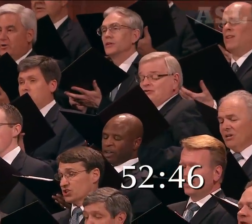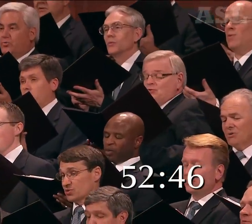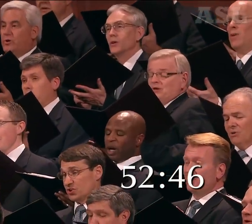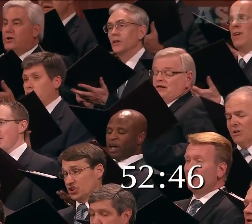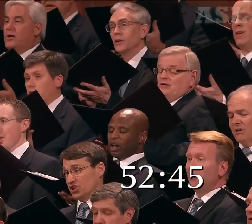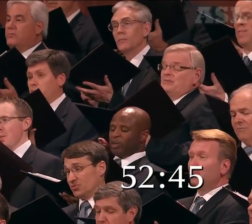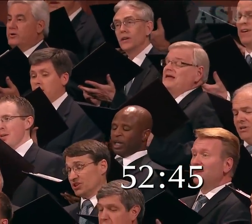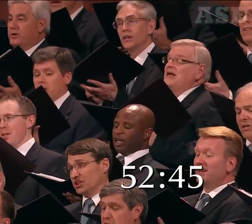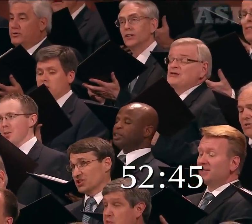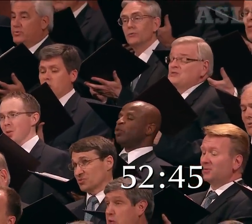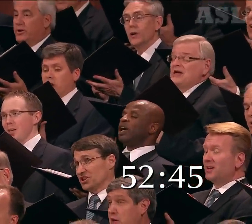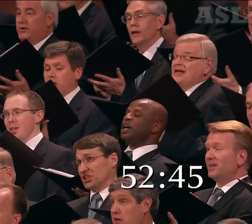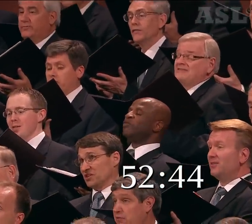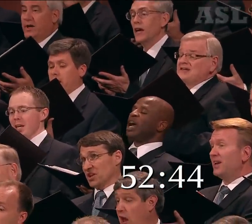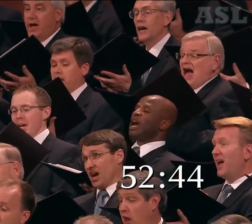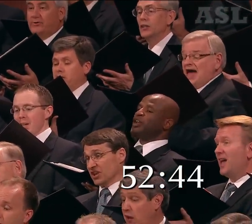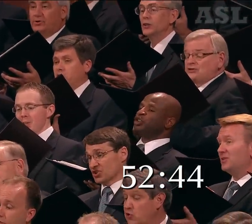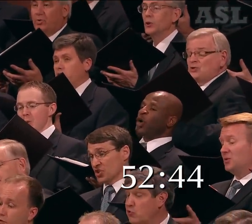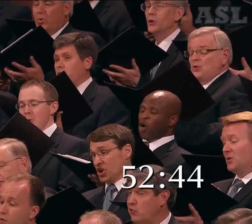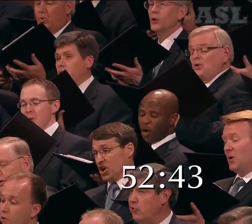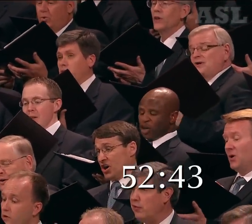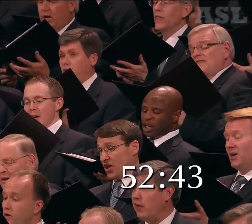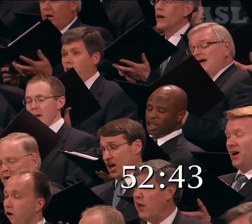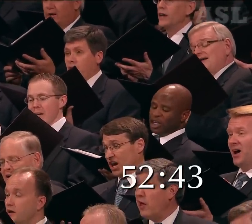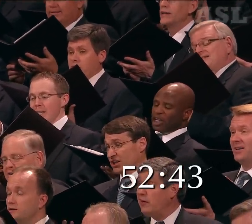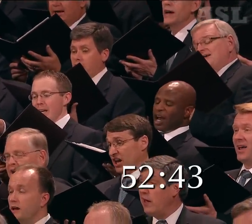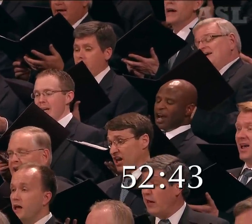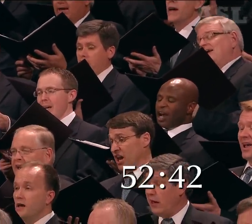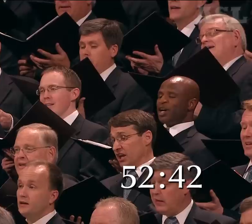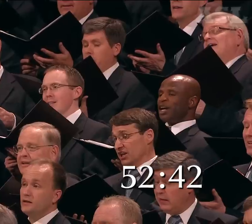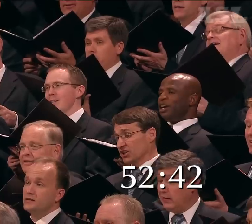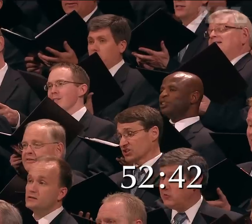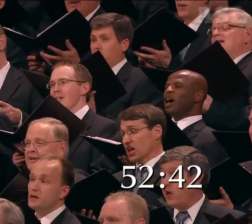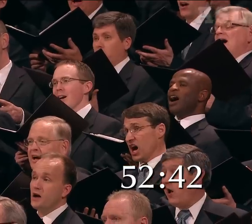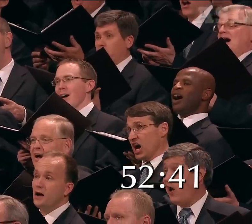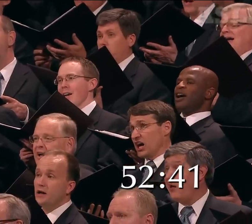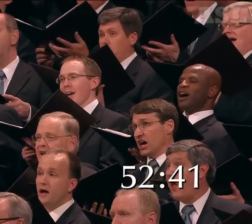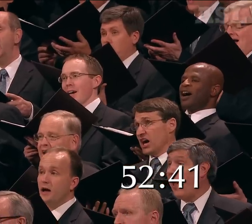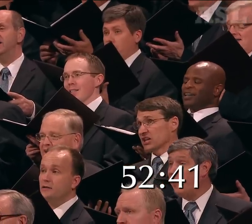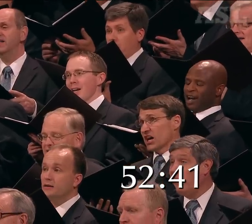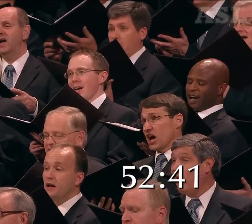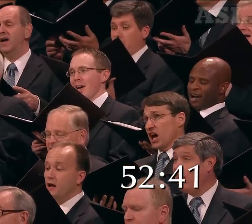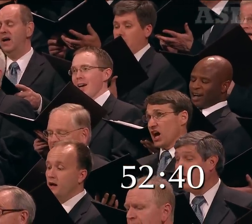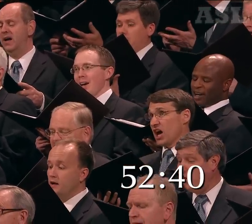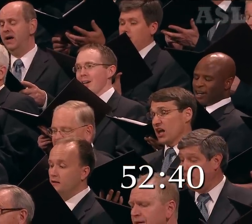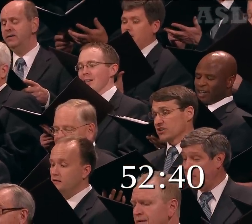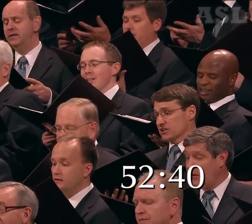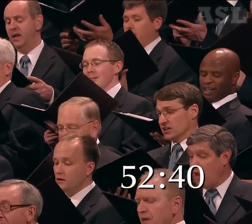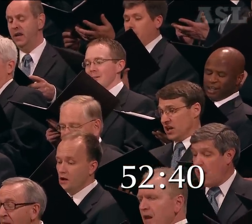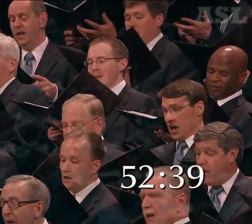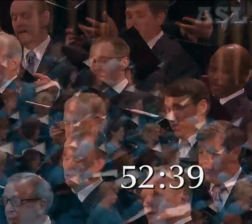THIS IS THE ENGLISH CLOSED CAPTION CHANNEL OF THE CHURCH OF JESUS CHRIST OF LATTER-DAY SAINTS.